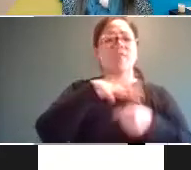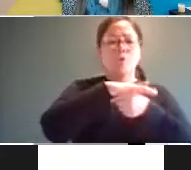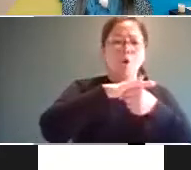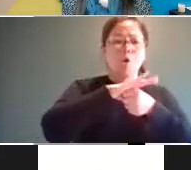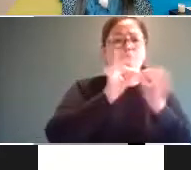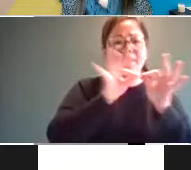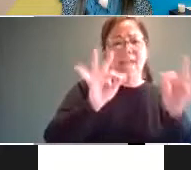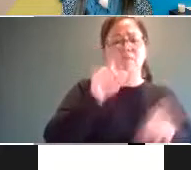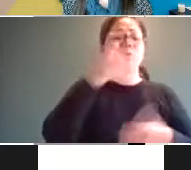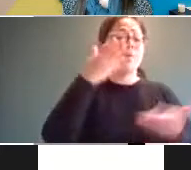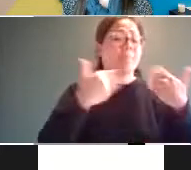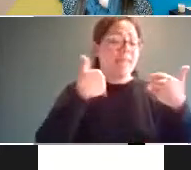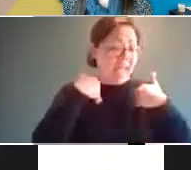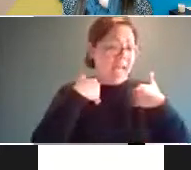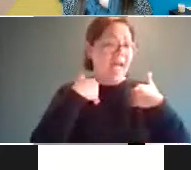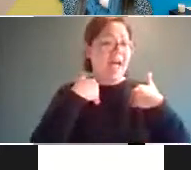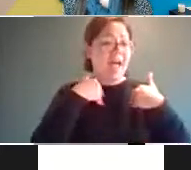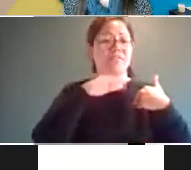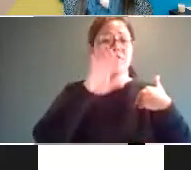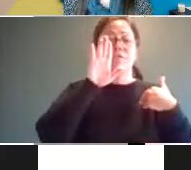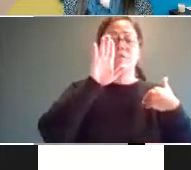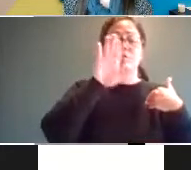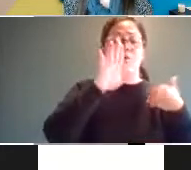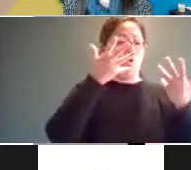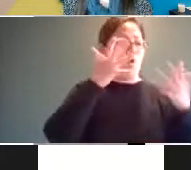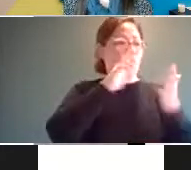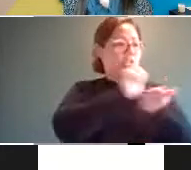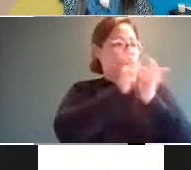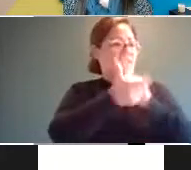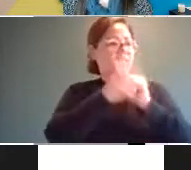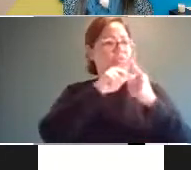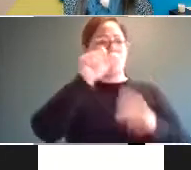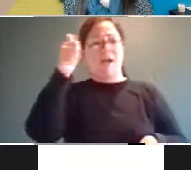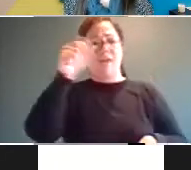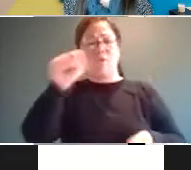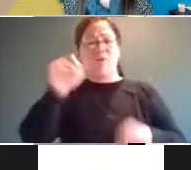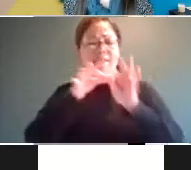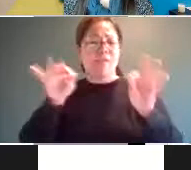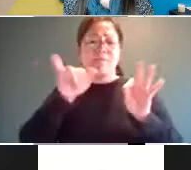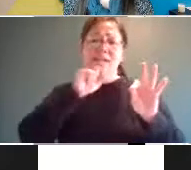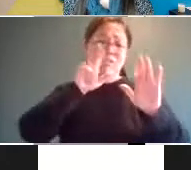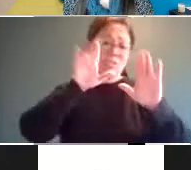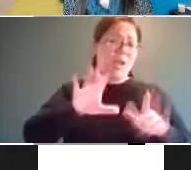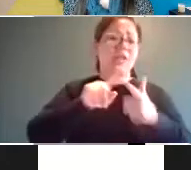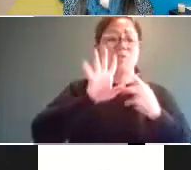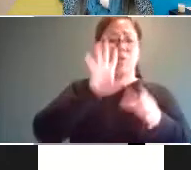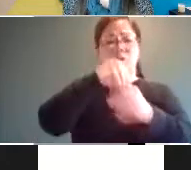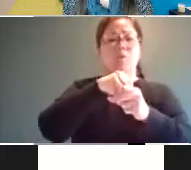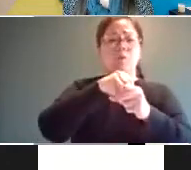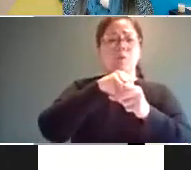you may have your brand already translated into other languages, and that's great to include in a glossary,